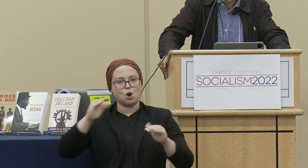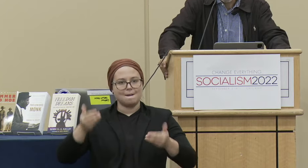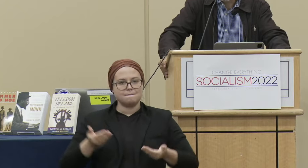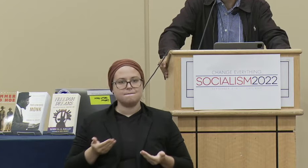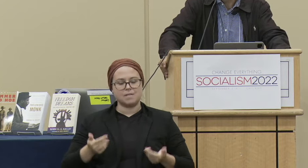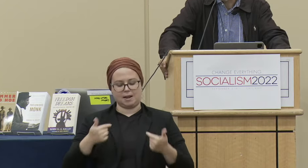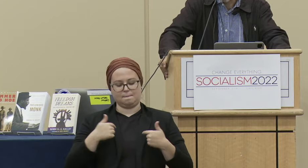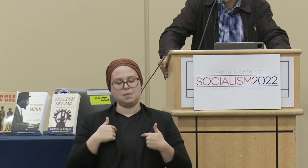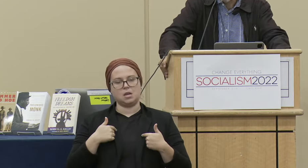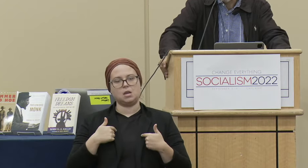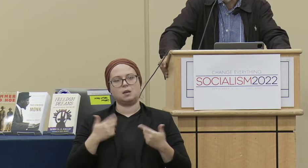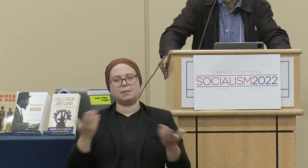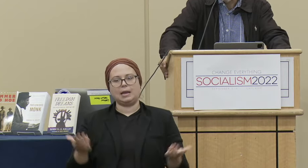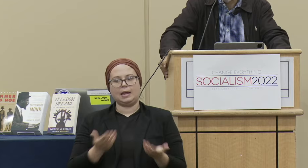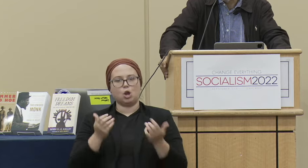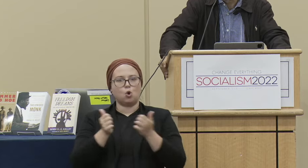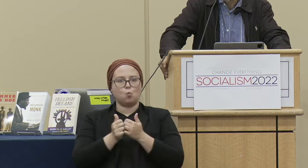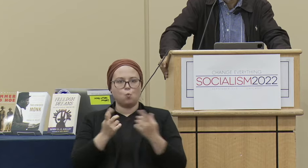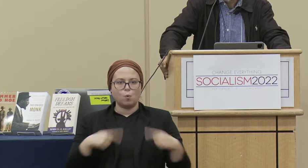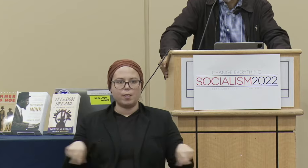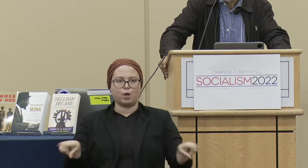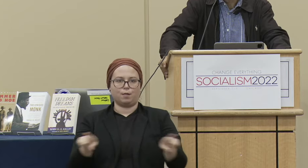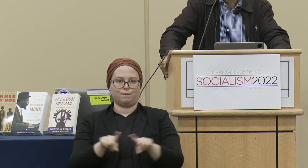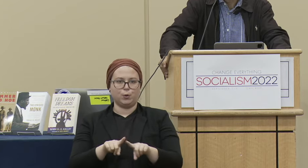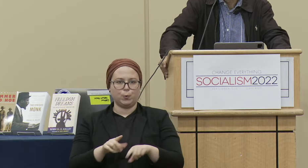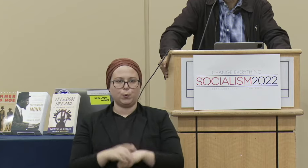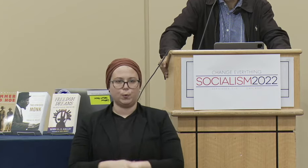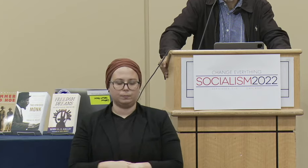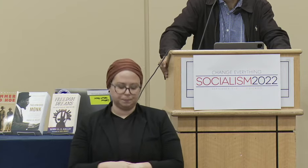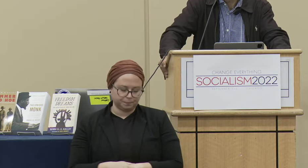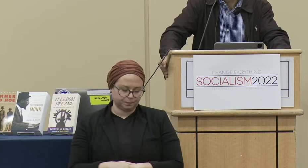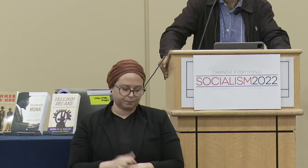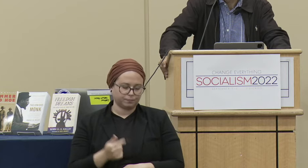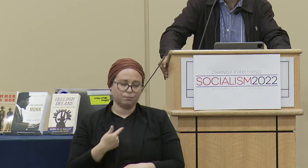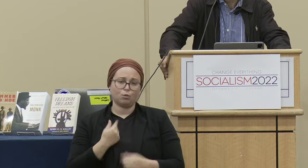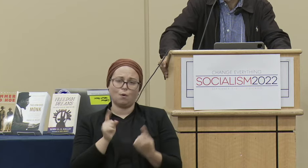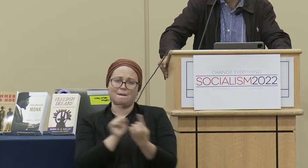and for inviting me and being here with all of